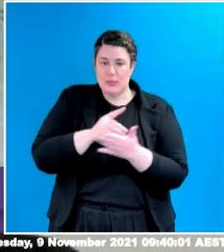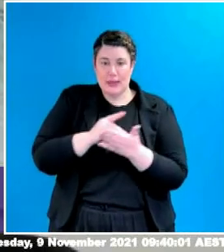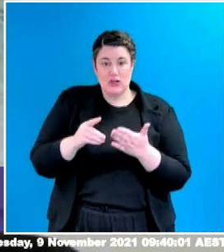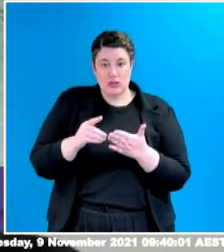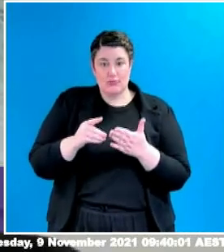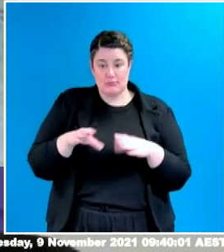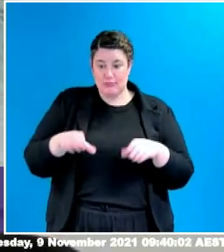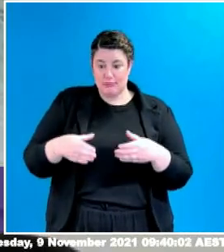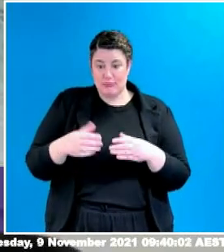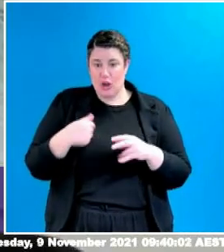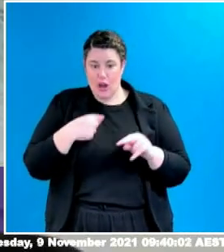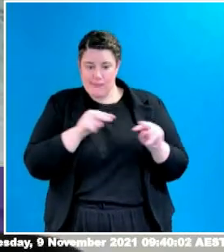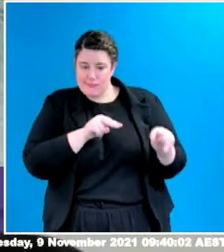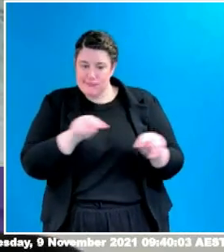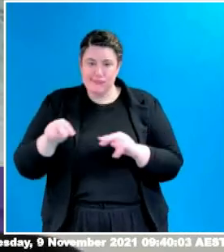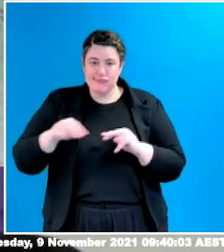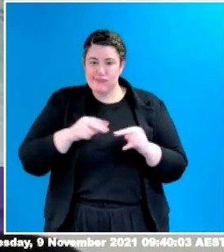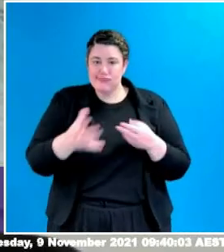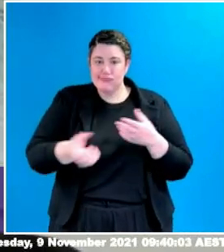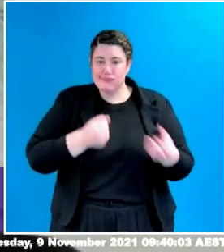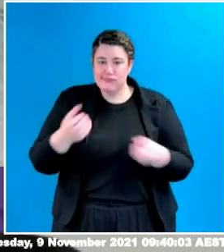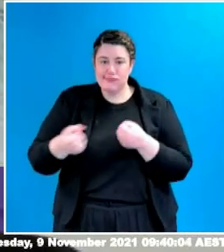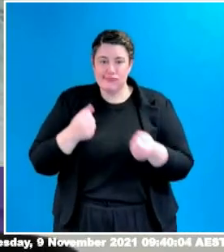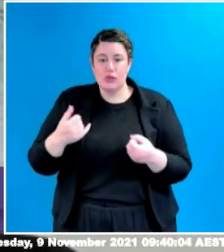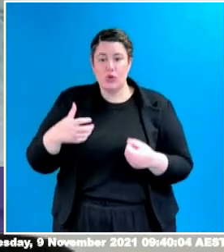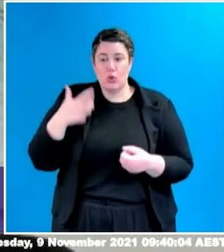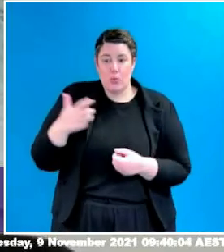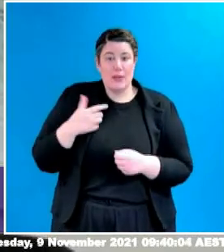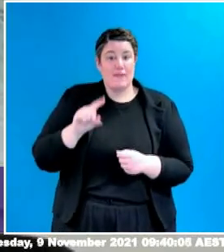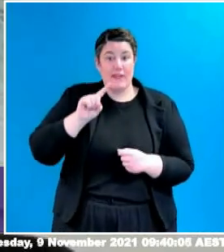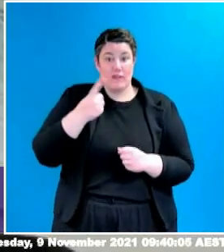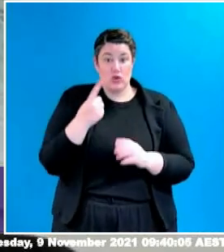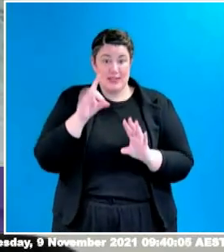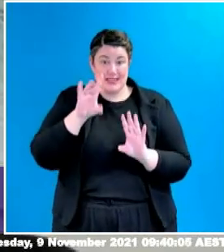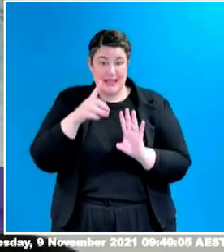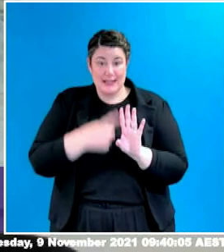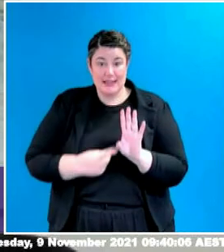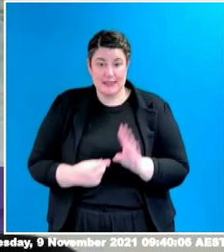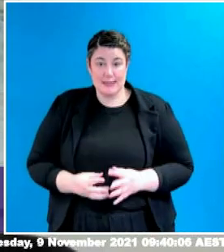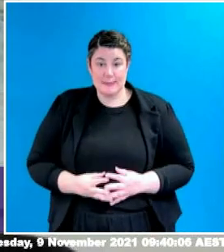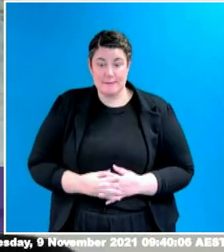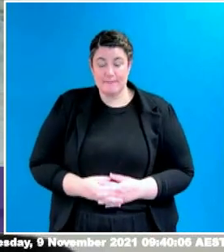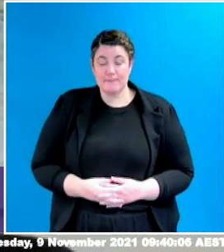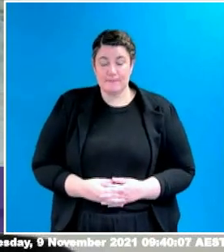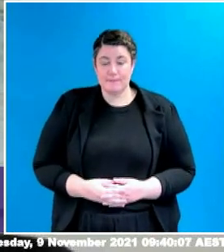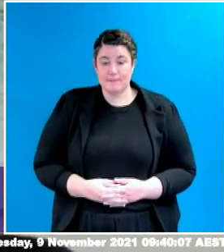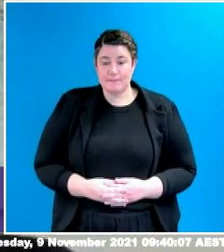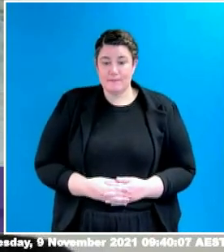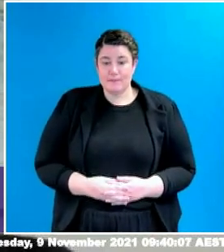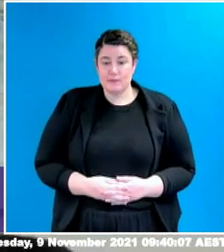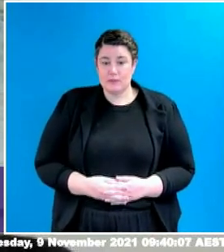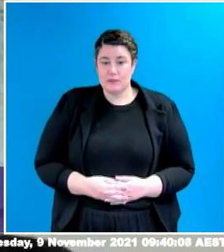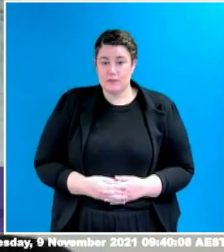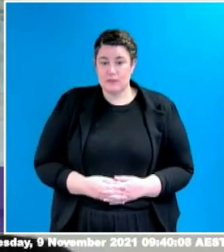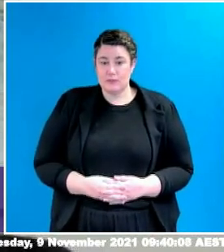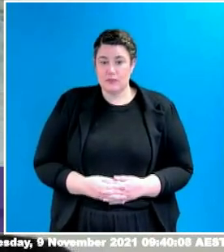Discrimination Act, certainly for its first 10 years of operation. The nature of those complaints was not confined to just